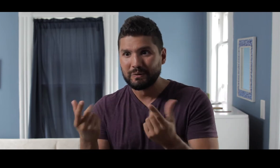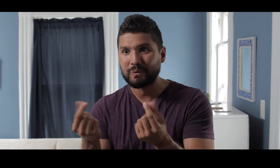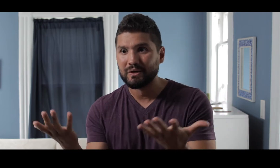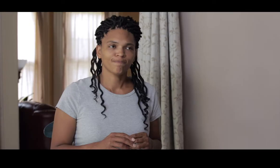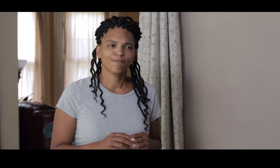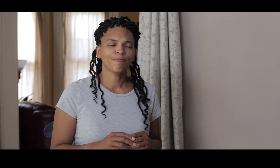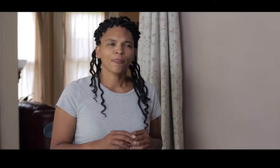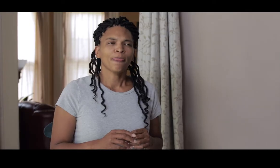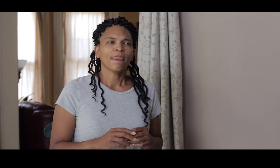What do I do?